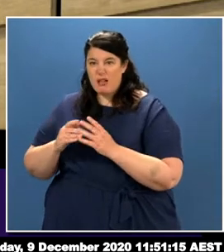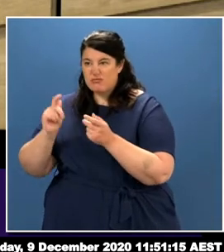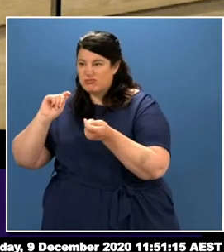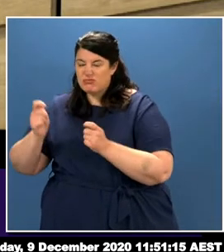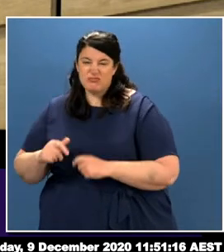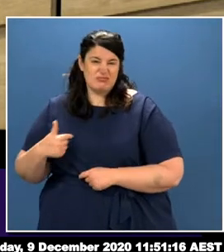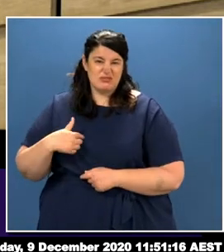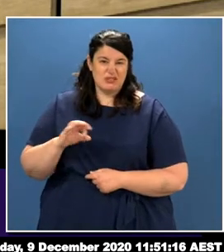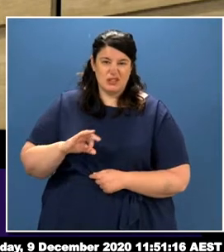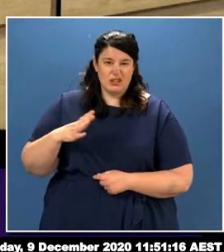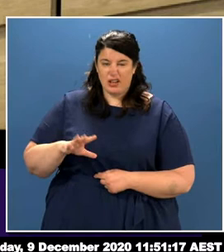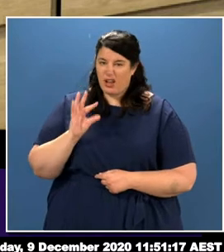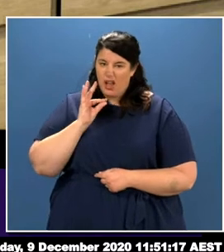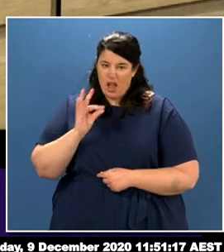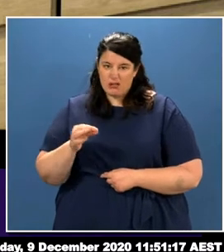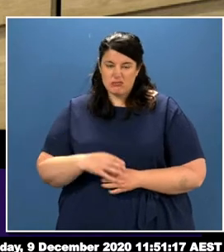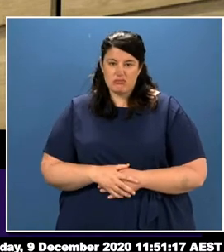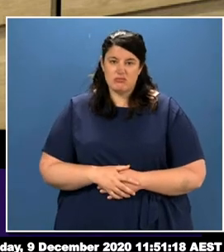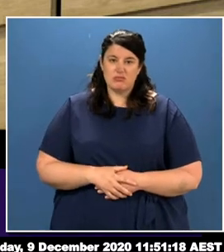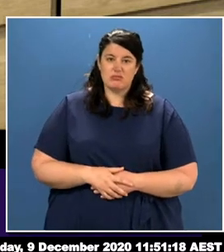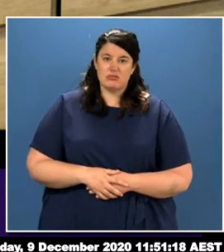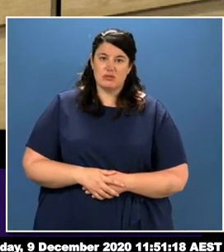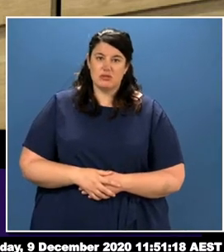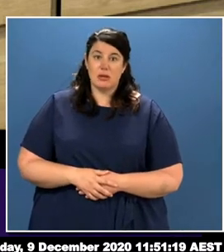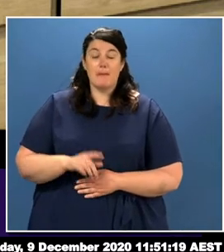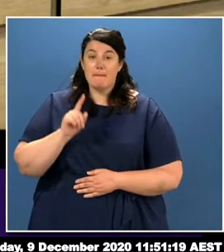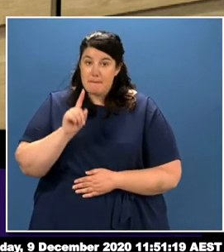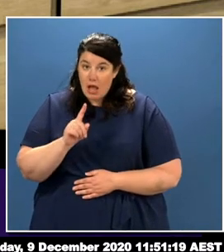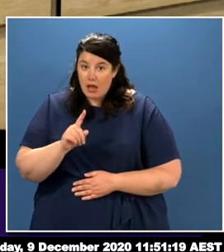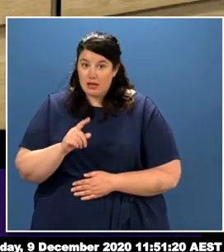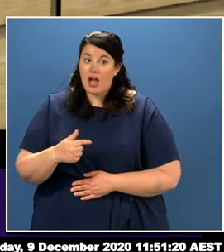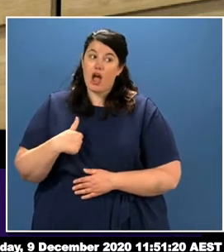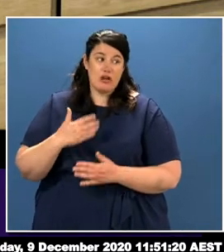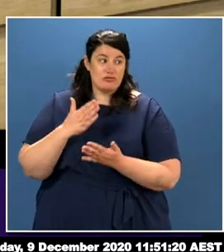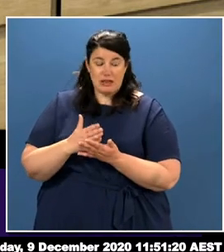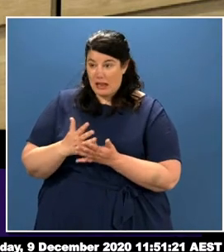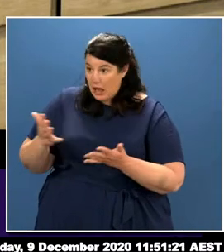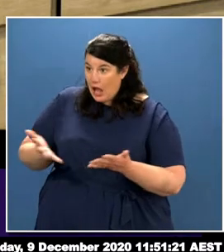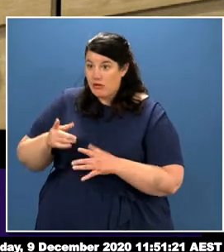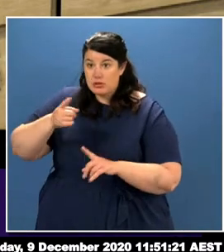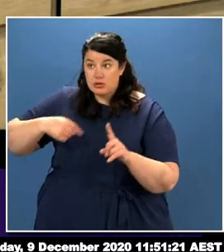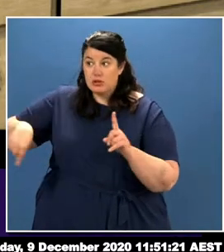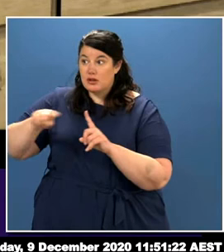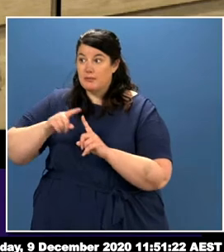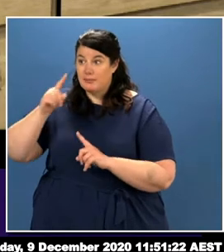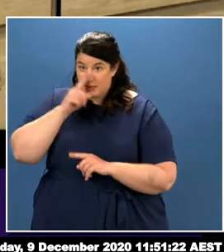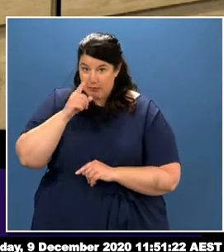Having said that, I would encourage people these days, if there is